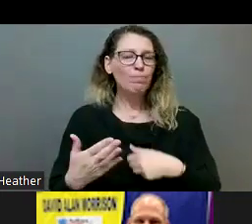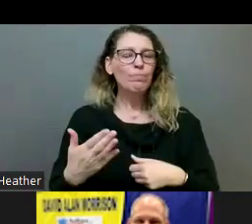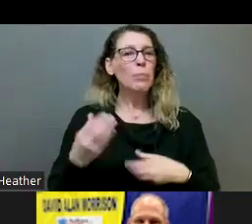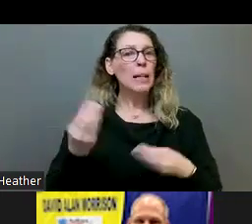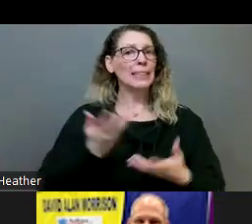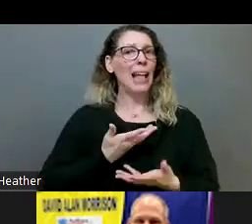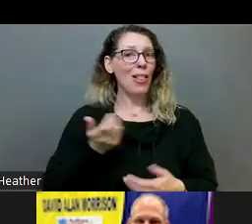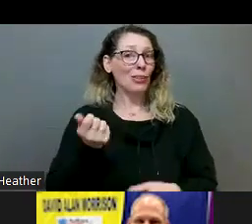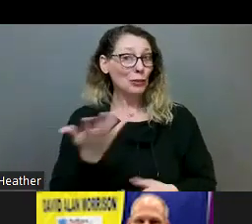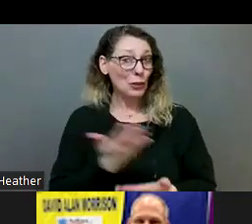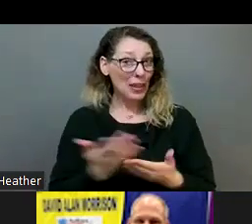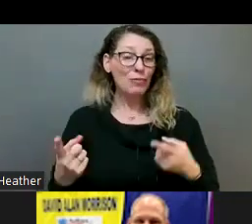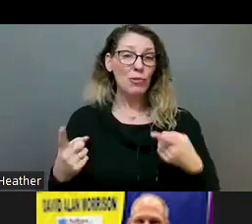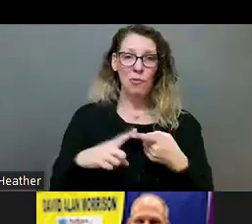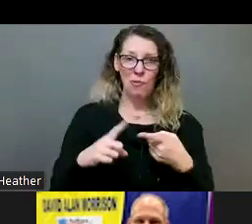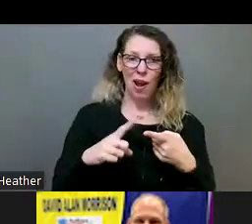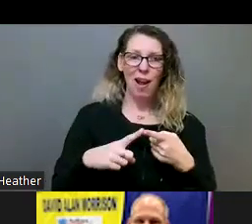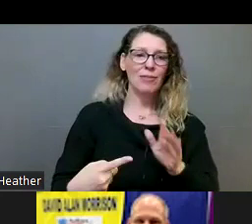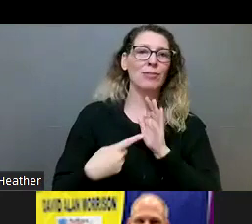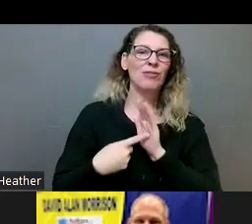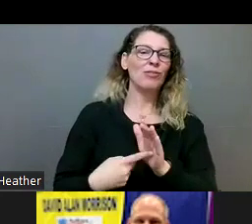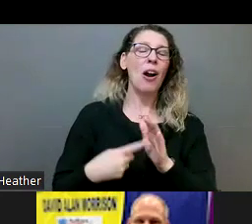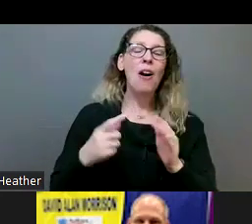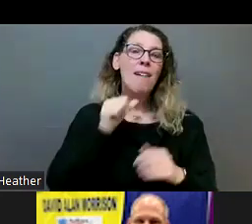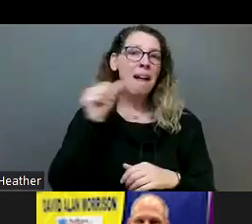couple of things - one, they can reflect inequities that might be caused or perpetuated